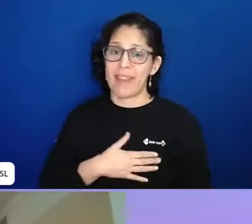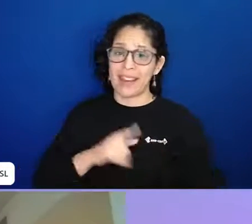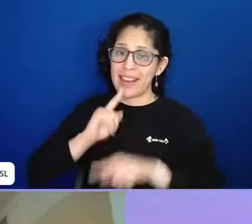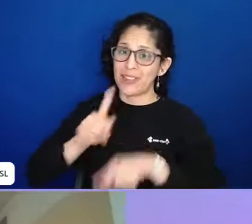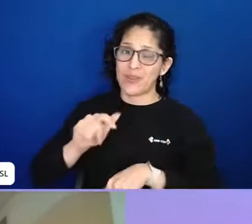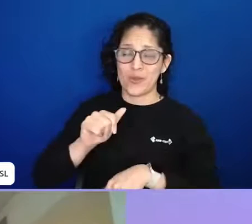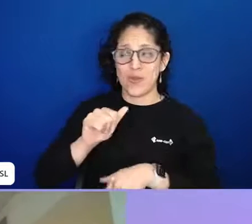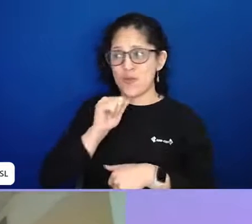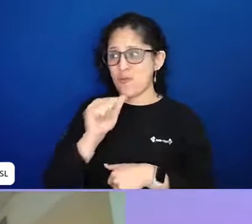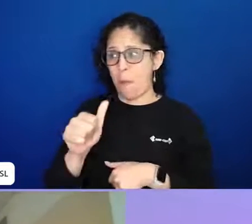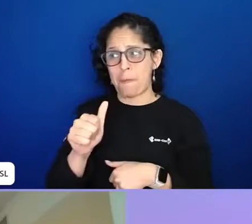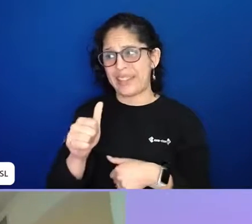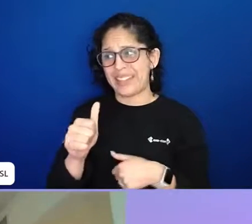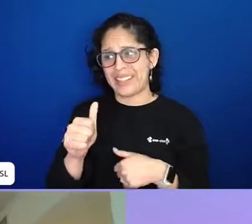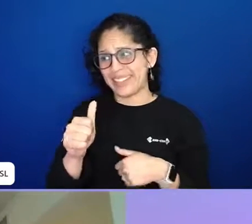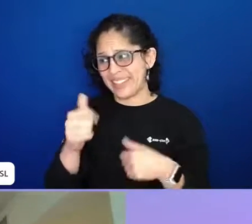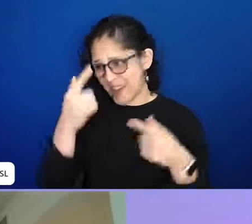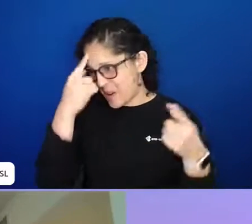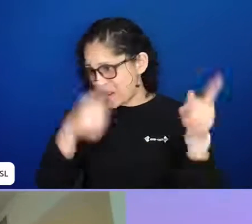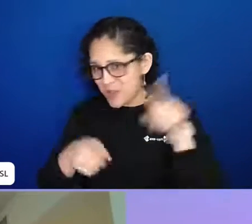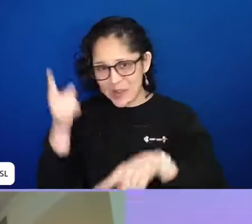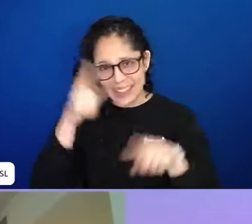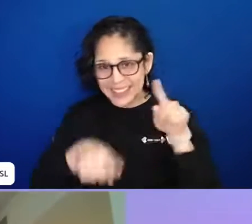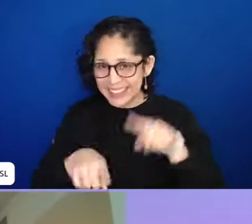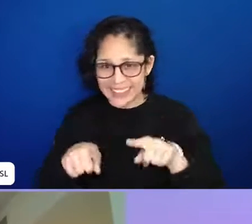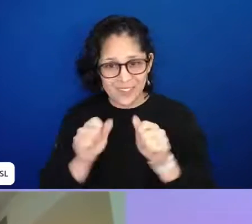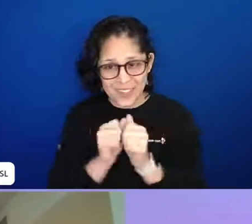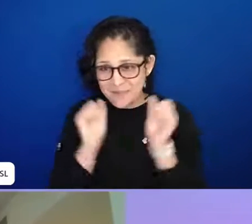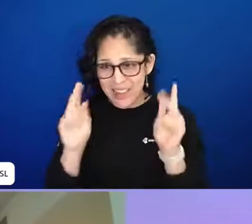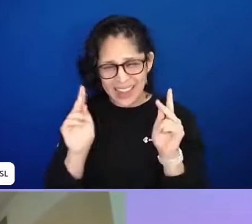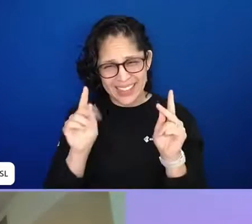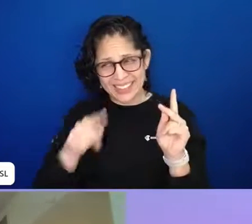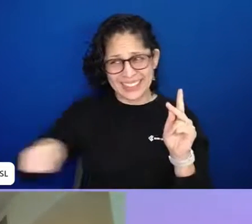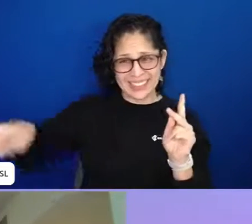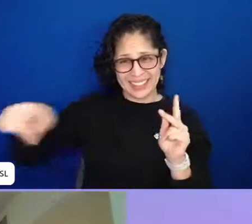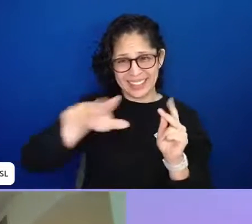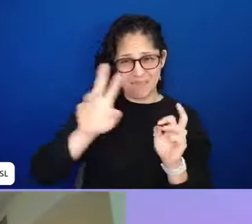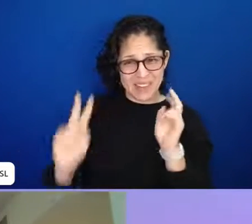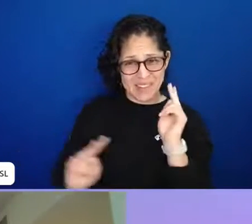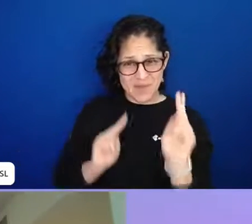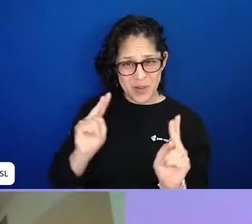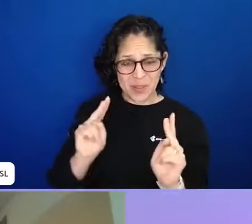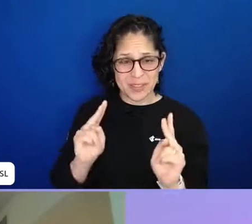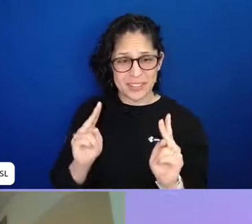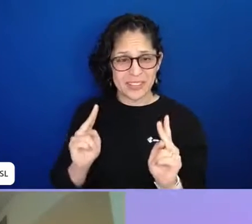[Matthew Luken] My answer is not going to be a popular